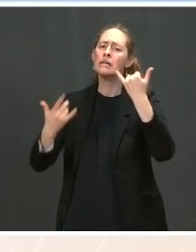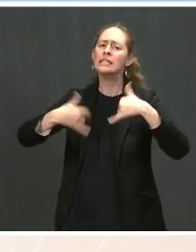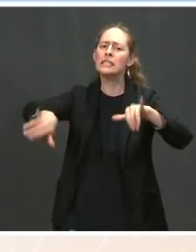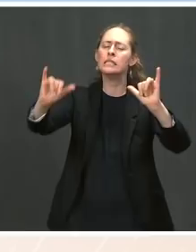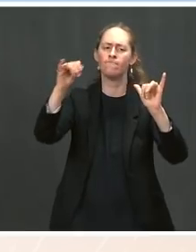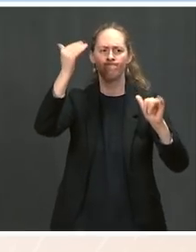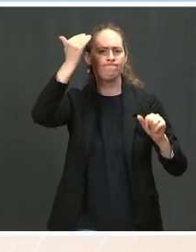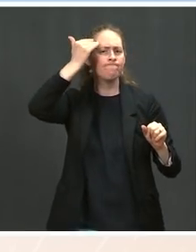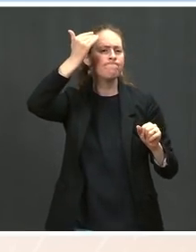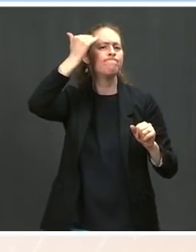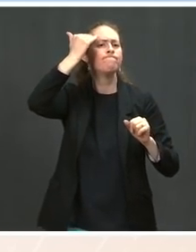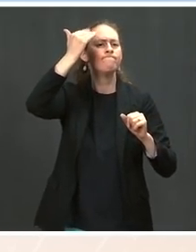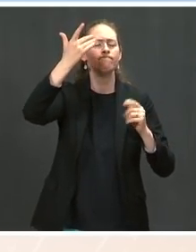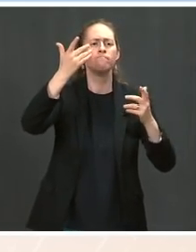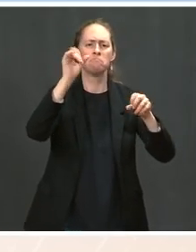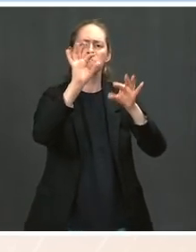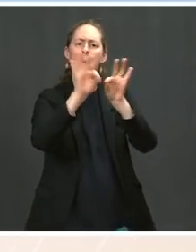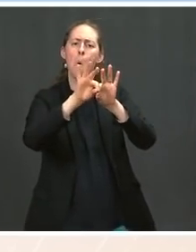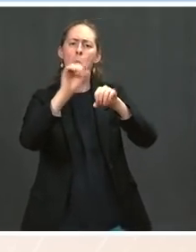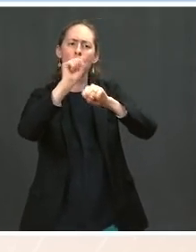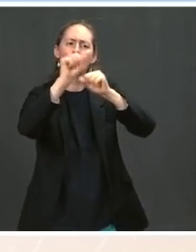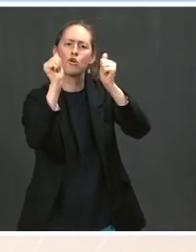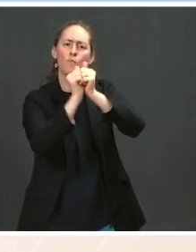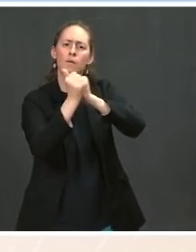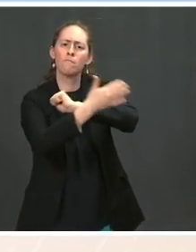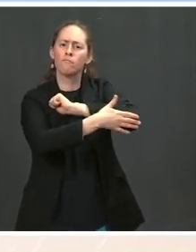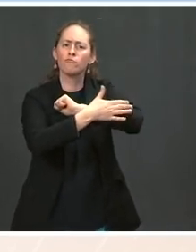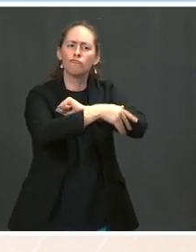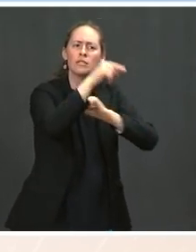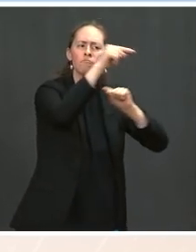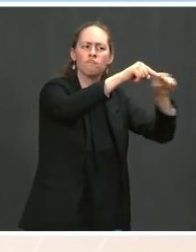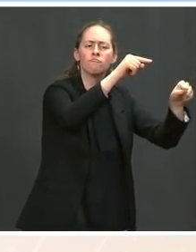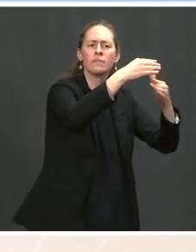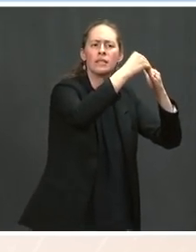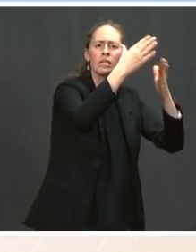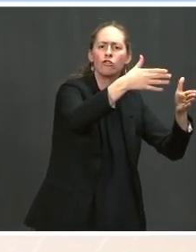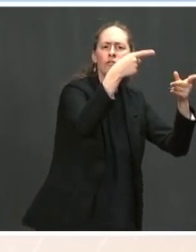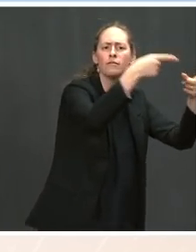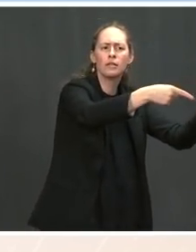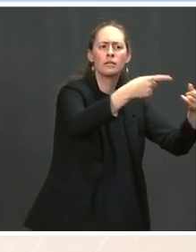work with our partners in the region to have a presence where we can prevent -- in the region to prevent --